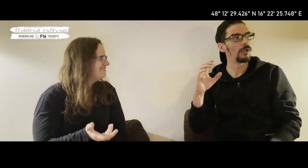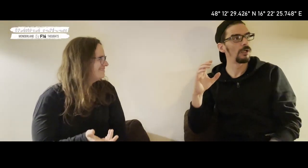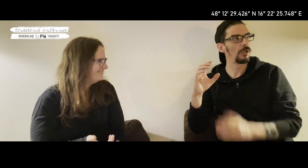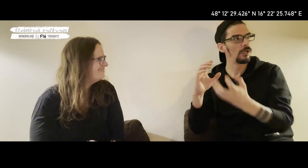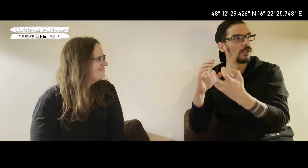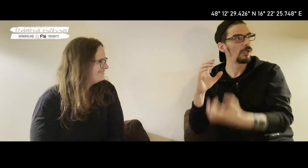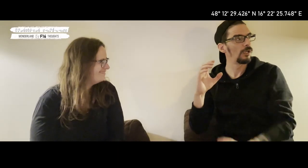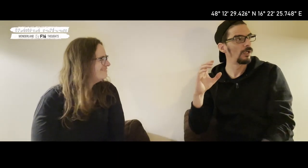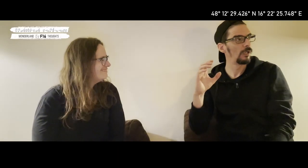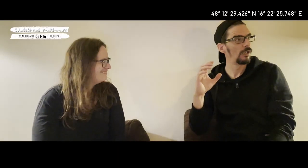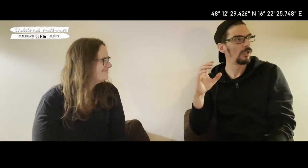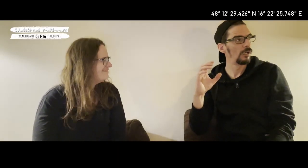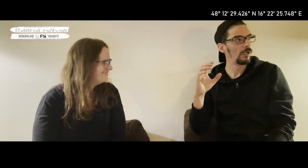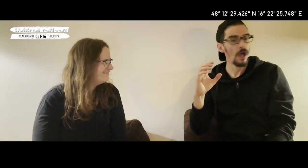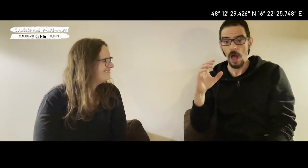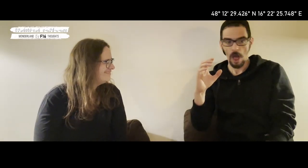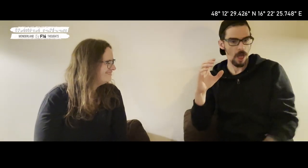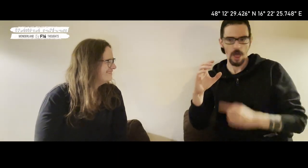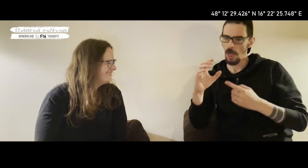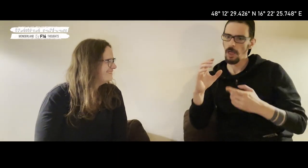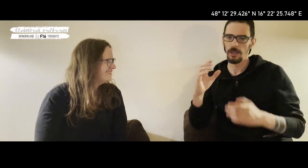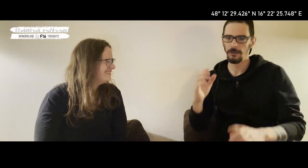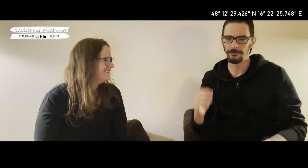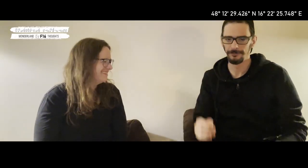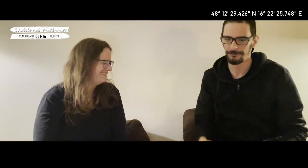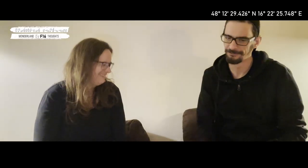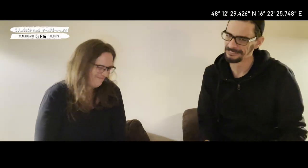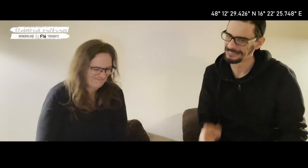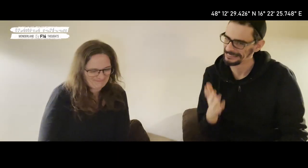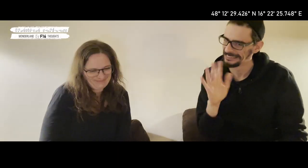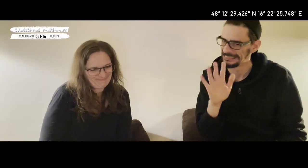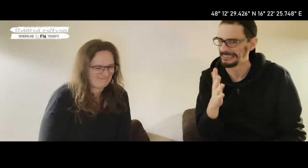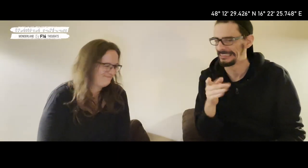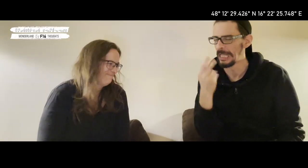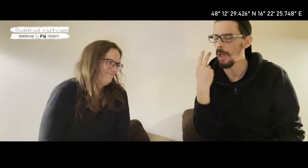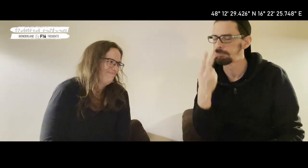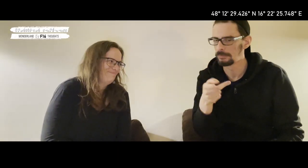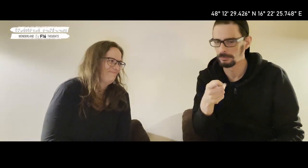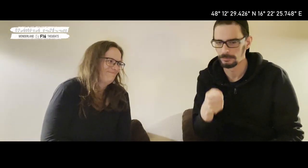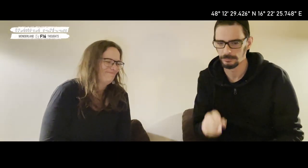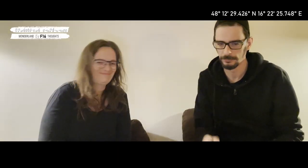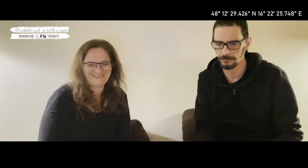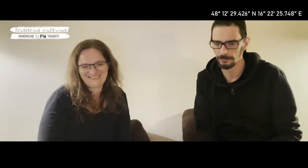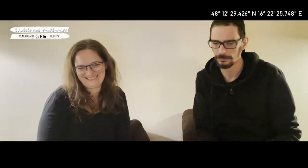He acted like nothing had happened. - This reaction was not credible to me. I noticed this because he was smiling.